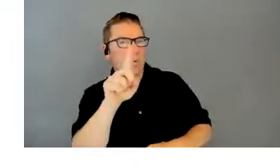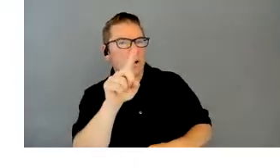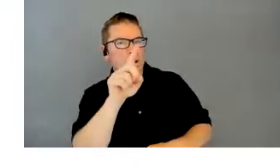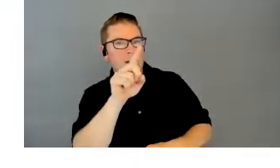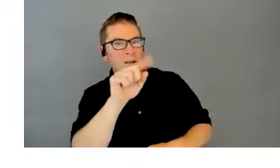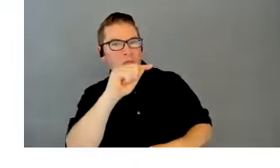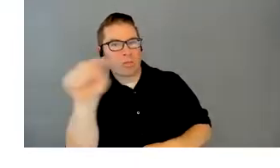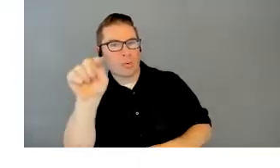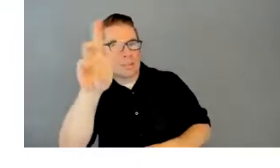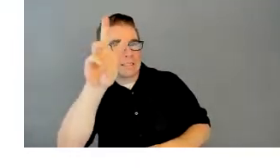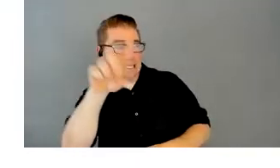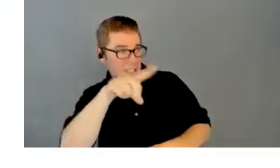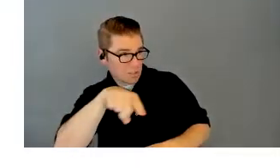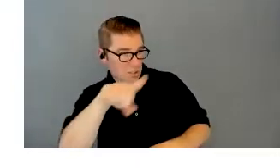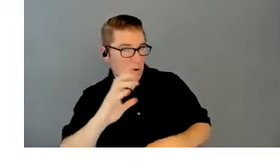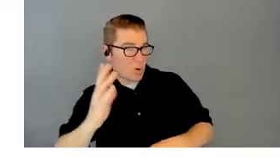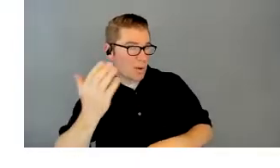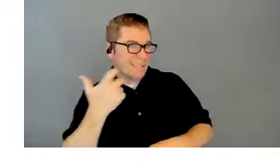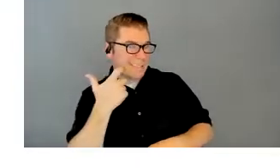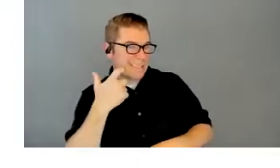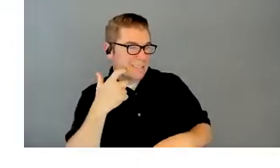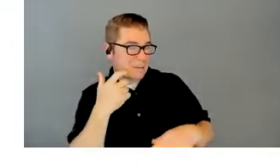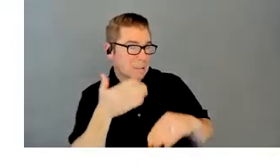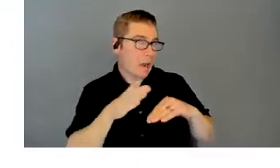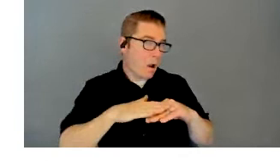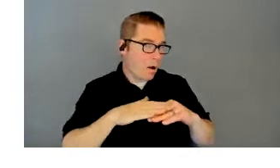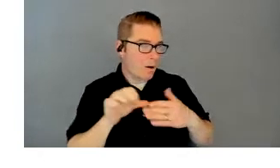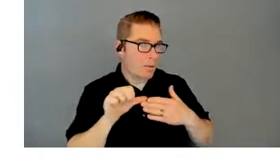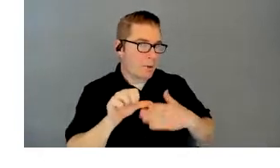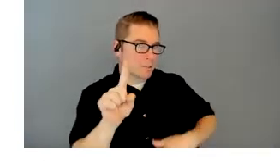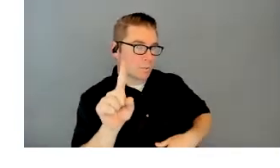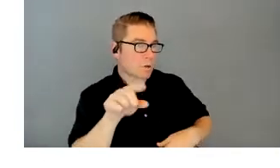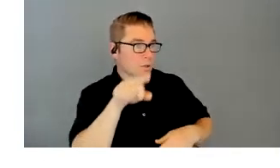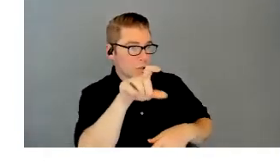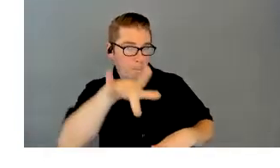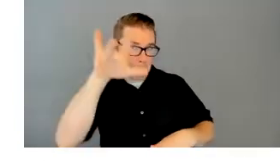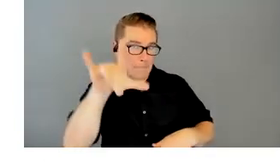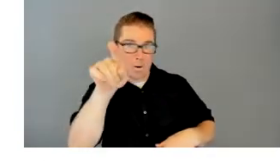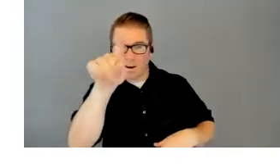and if you hit the next frame arrow, it should take you to the second page